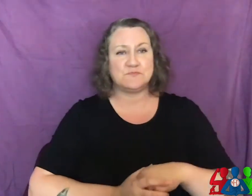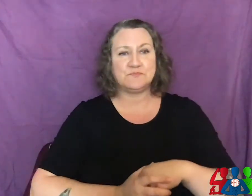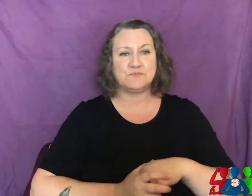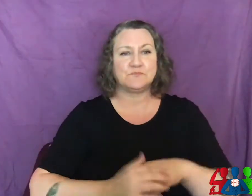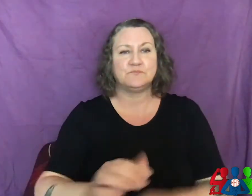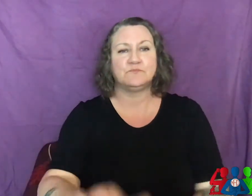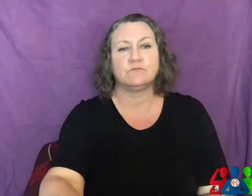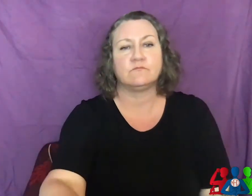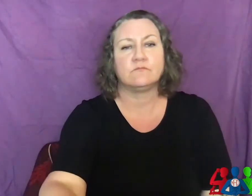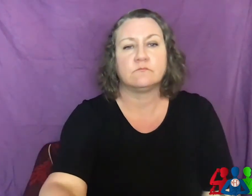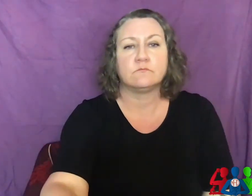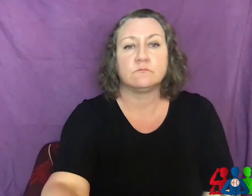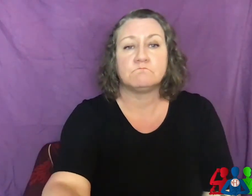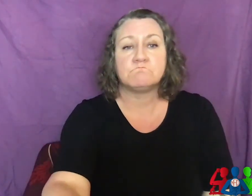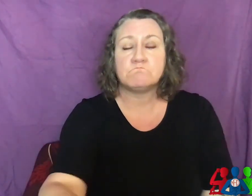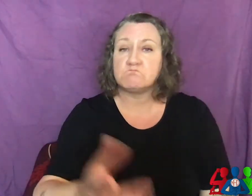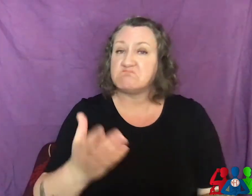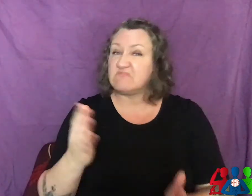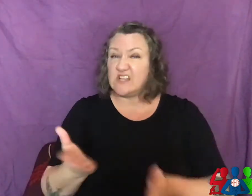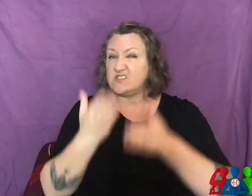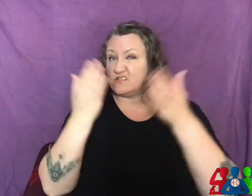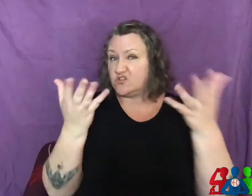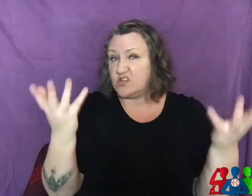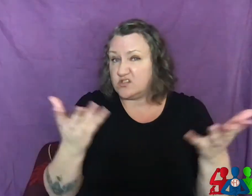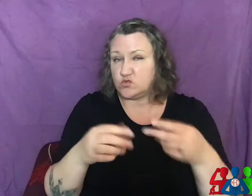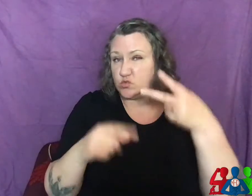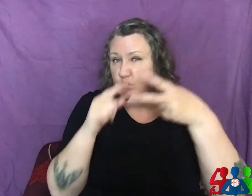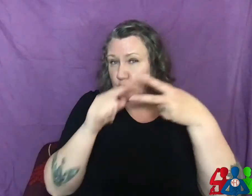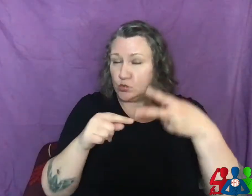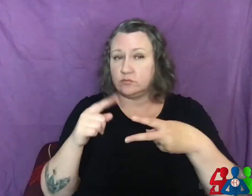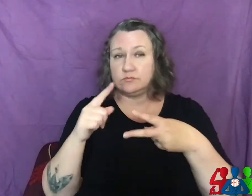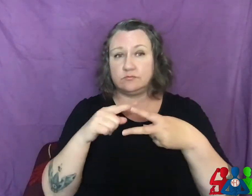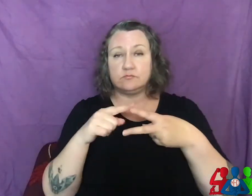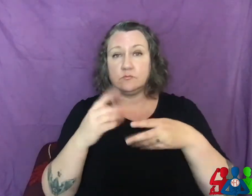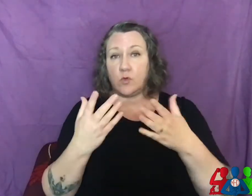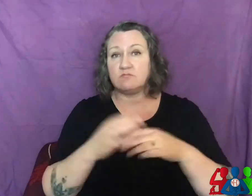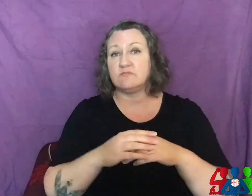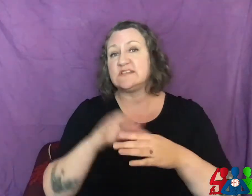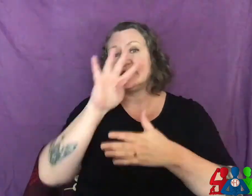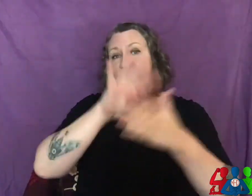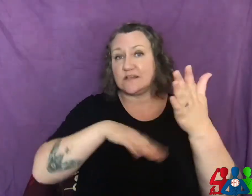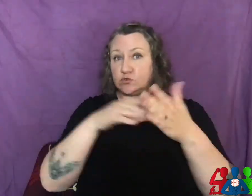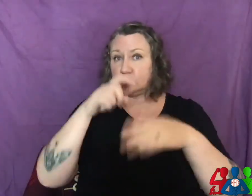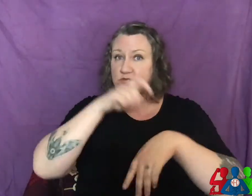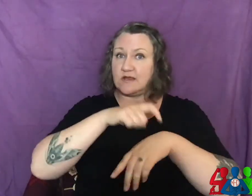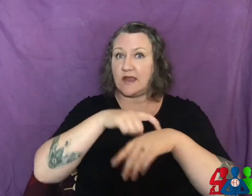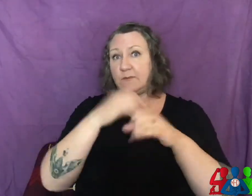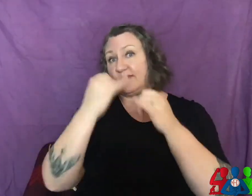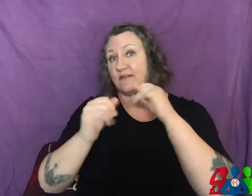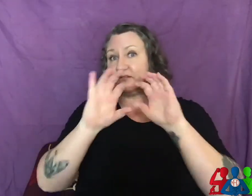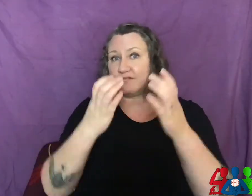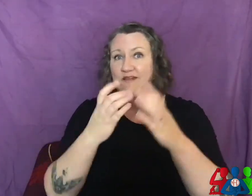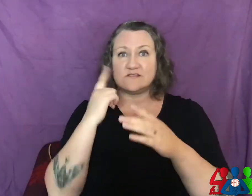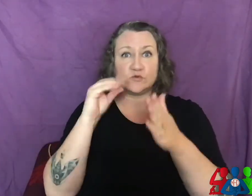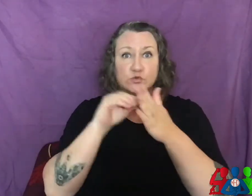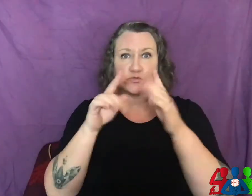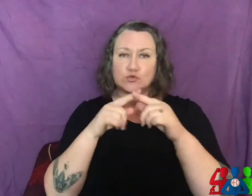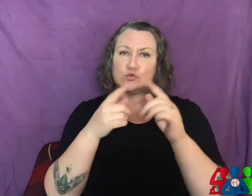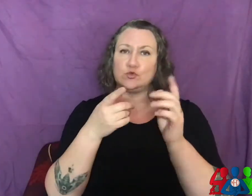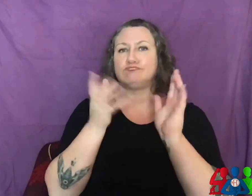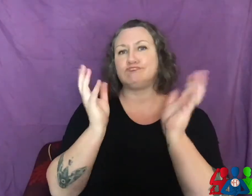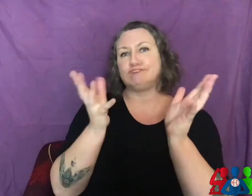oftentimes more than from adults. I suggest two things. First, schedule a time at the